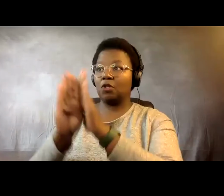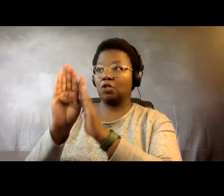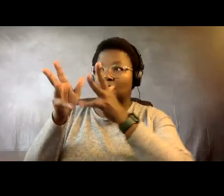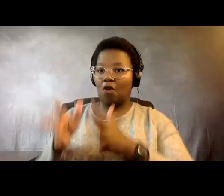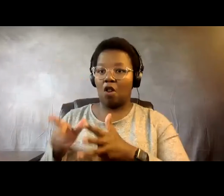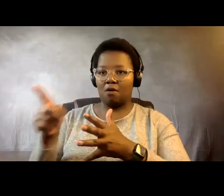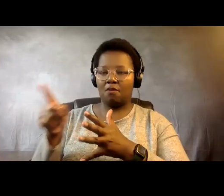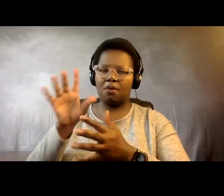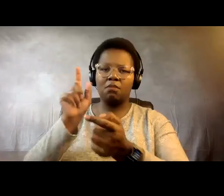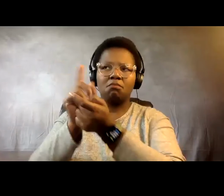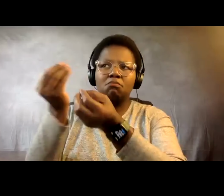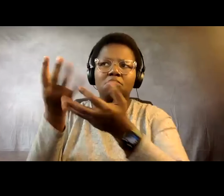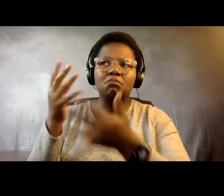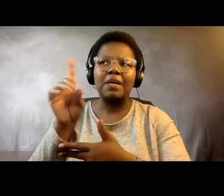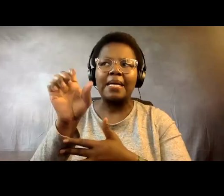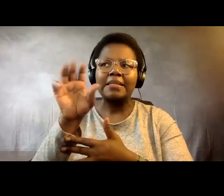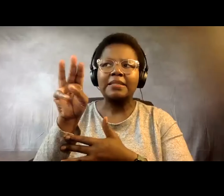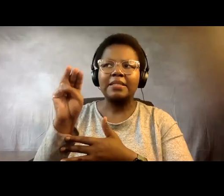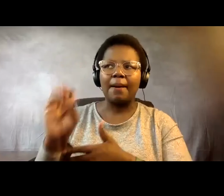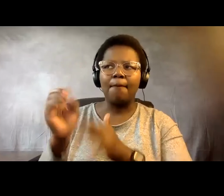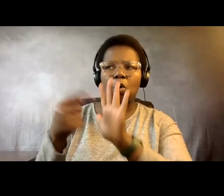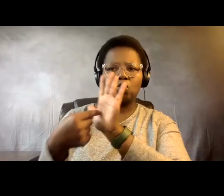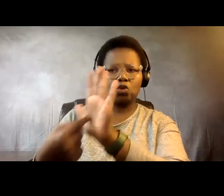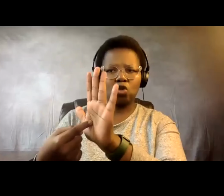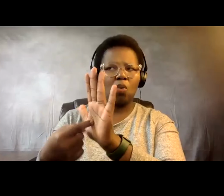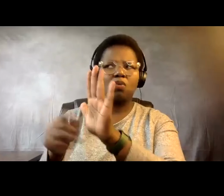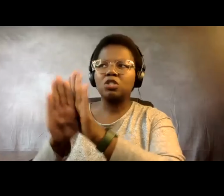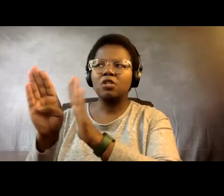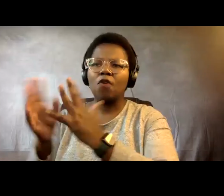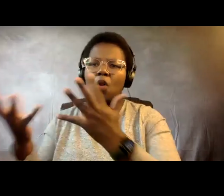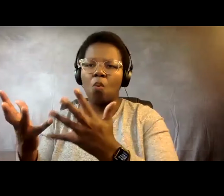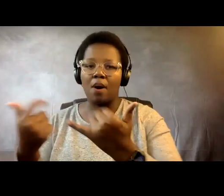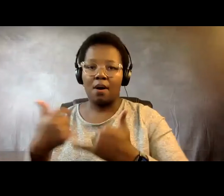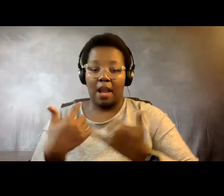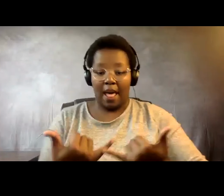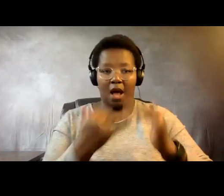of what was developed and then I will also show what's been currently designed and we have this